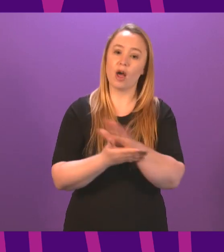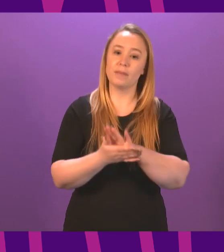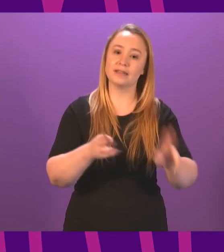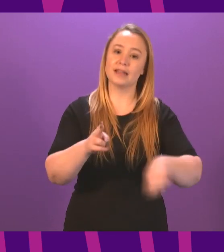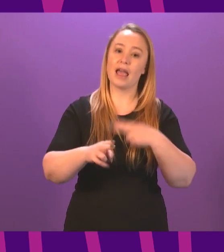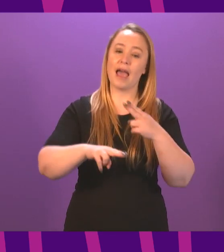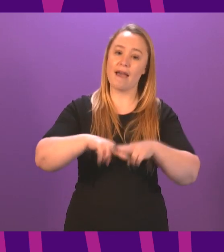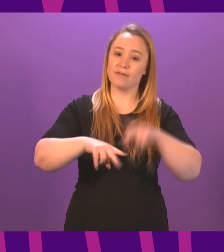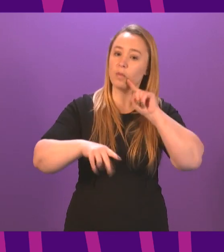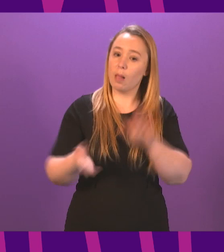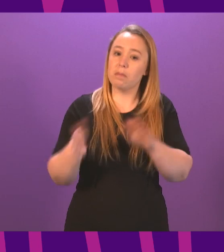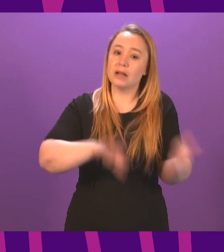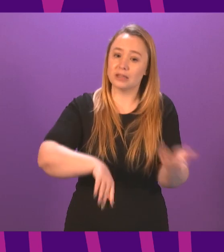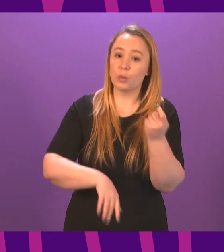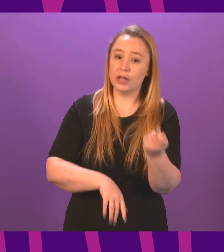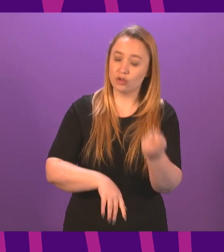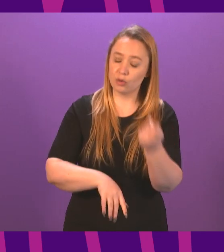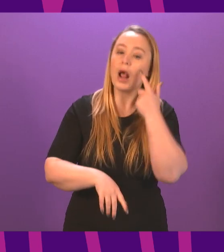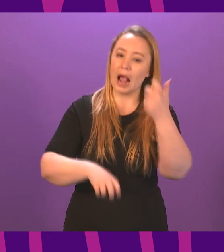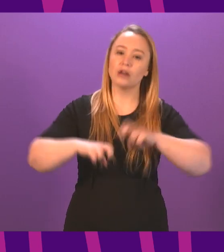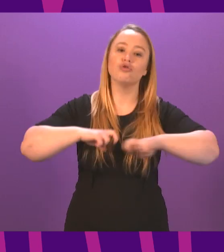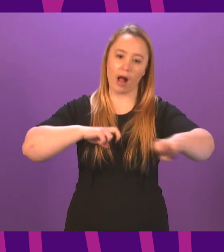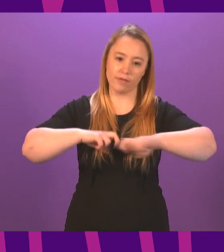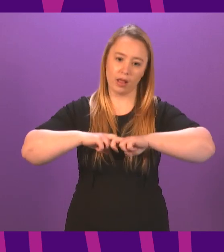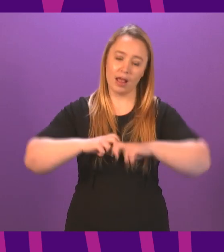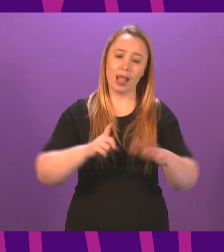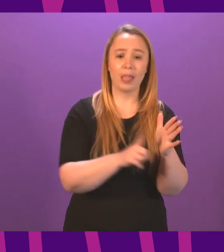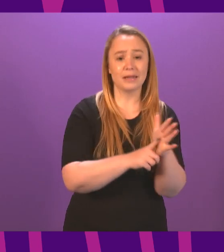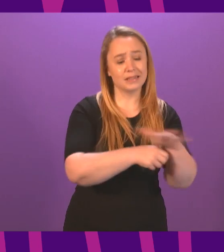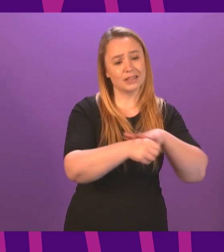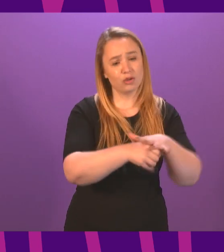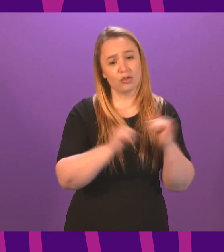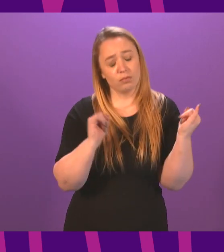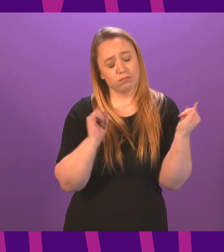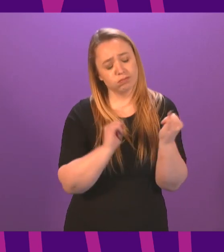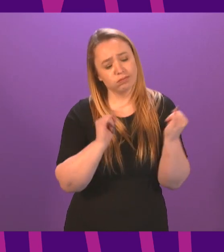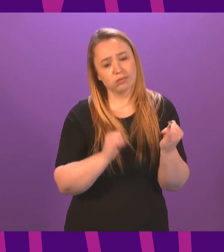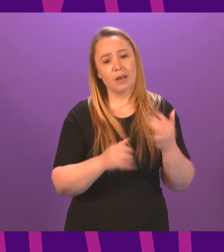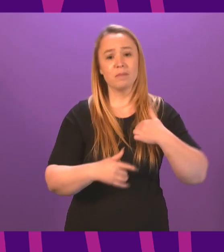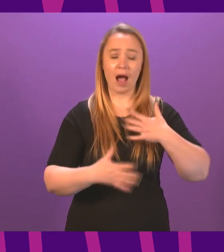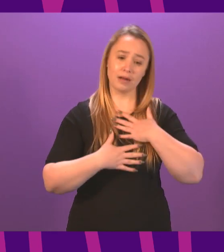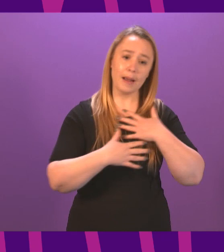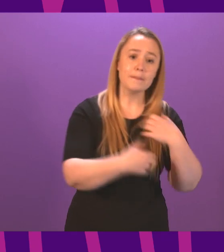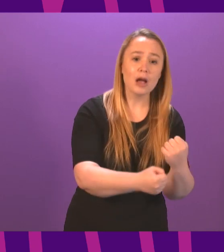Linzi’s situation is tragic but, on both compassionate and legal grounds, she can go